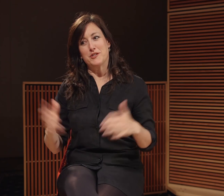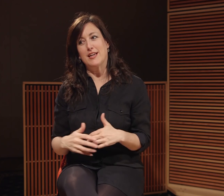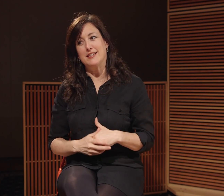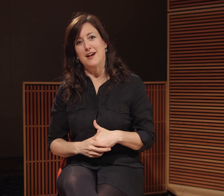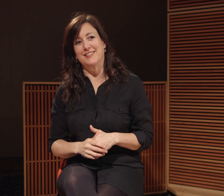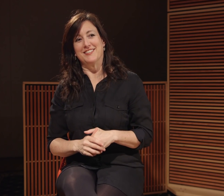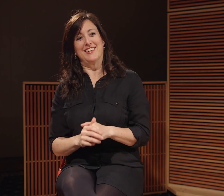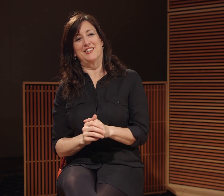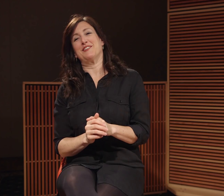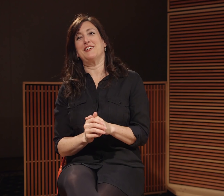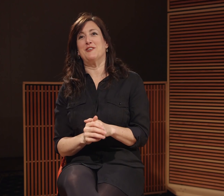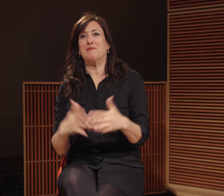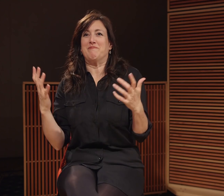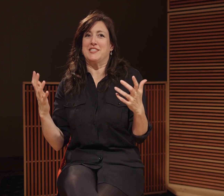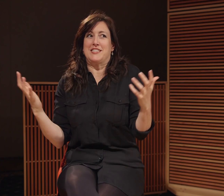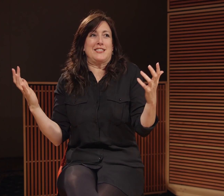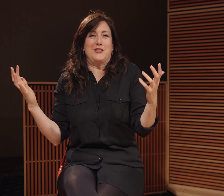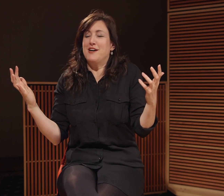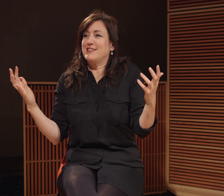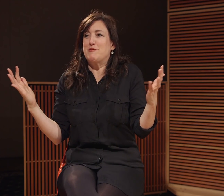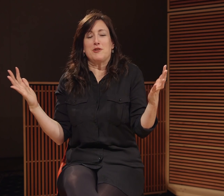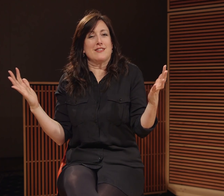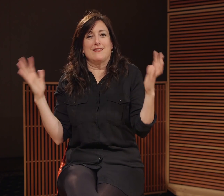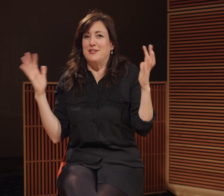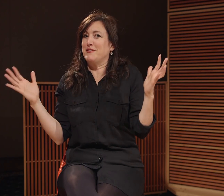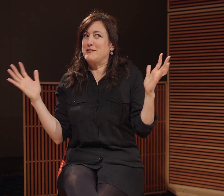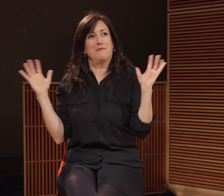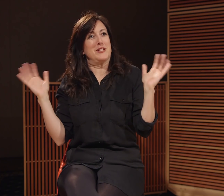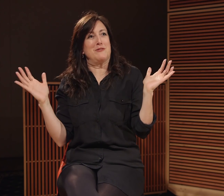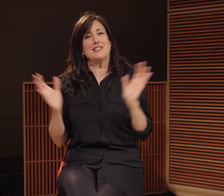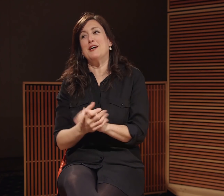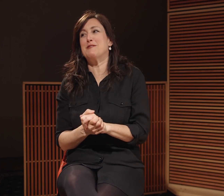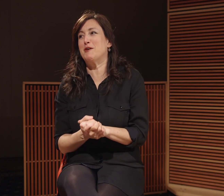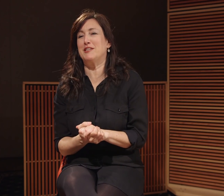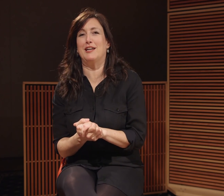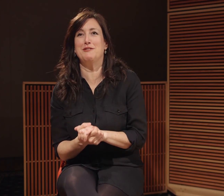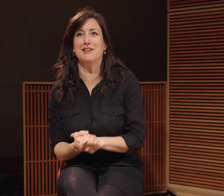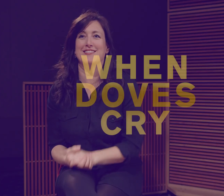it's a sexy song, that's what Prince, that's what the song's about. You gotta do it.